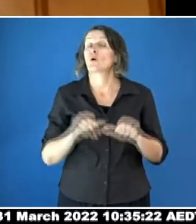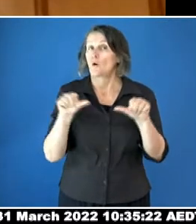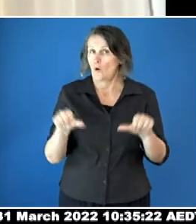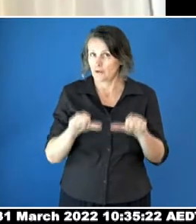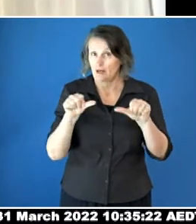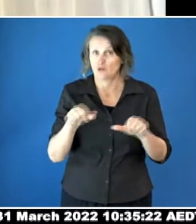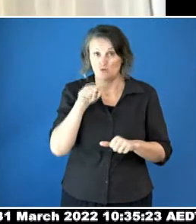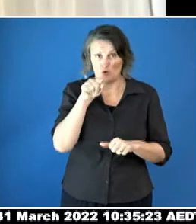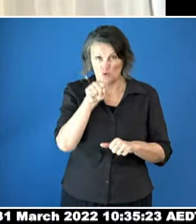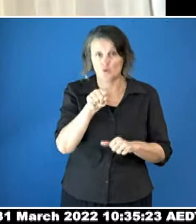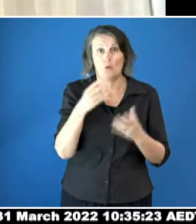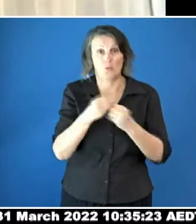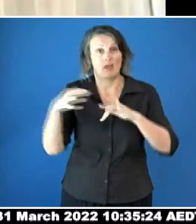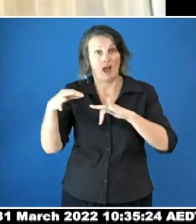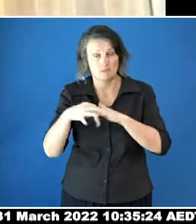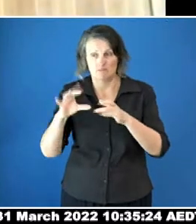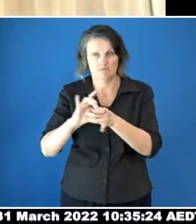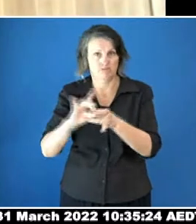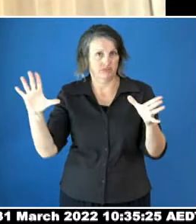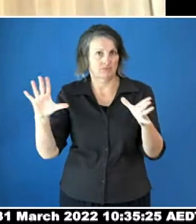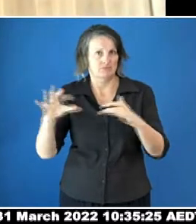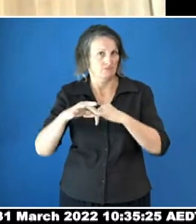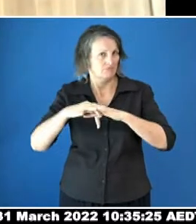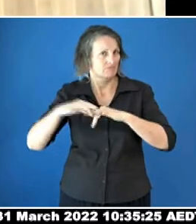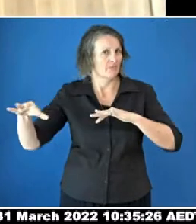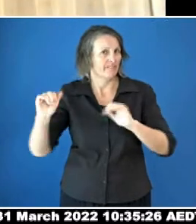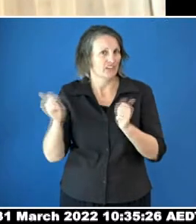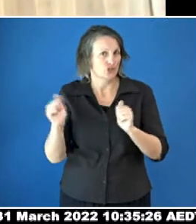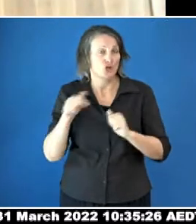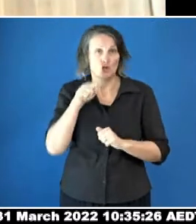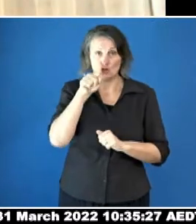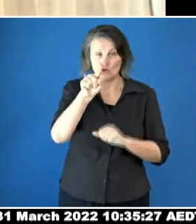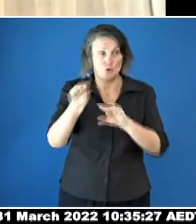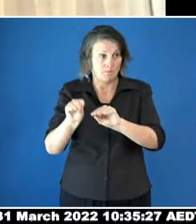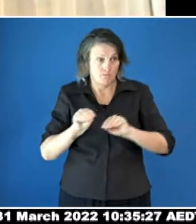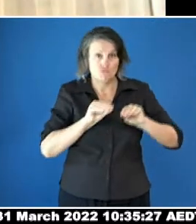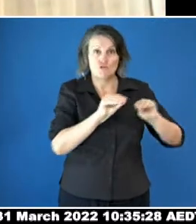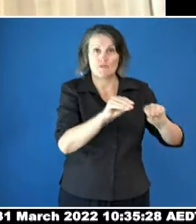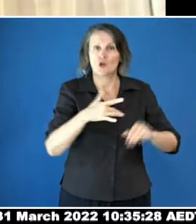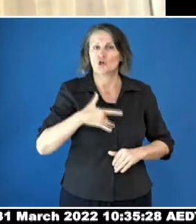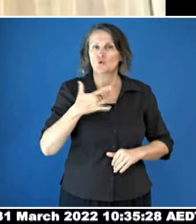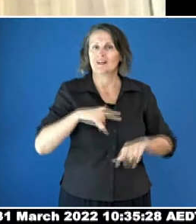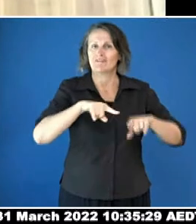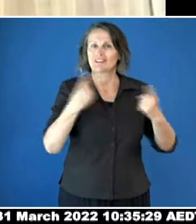So you got out of that marriage, but you went to live in supported - a supported